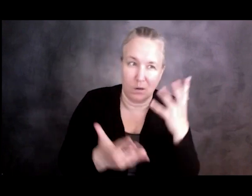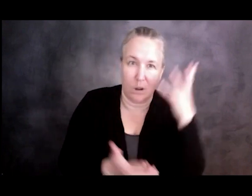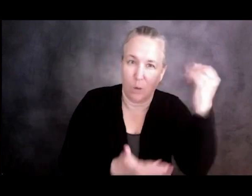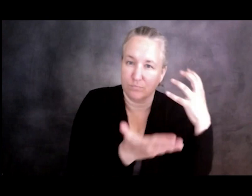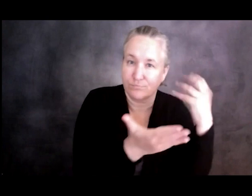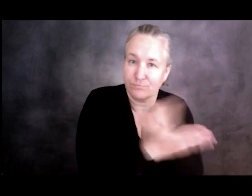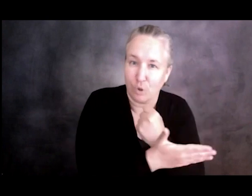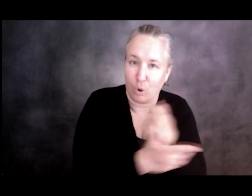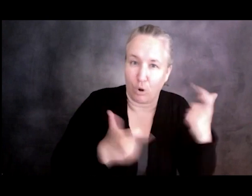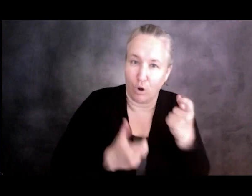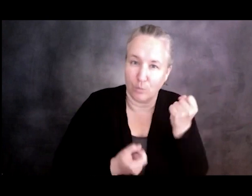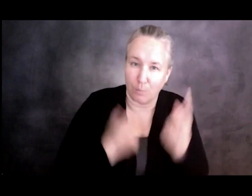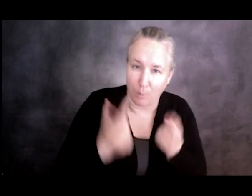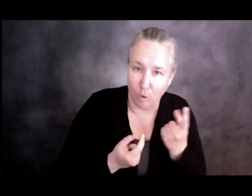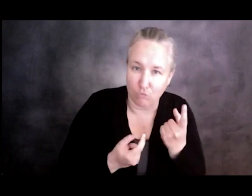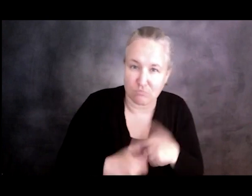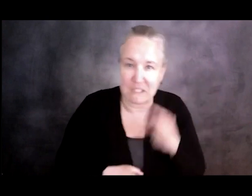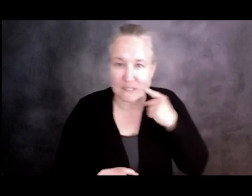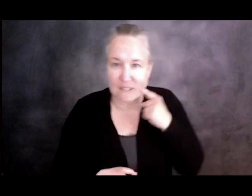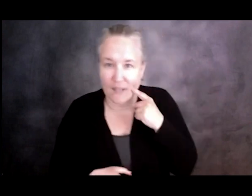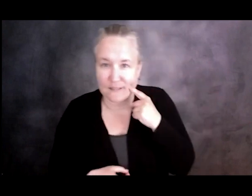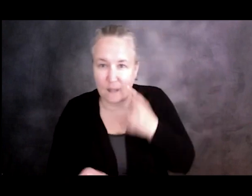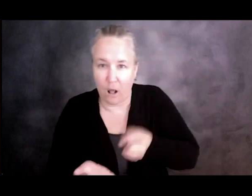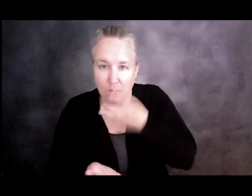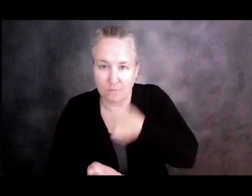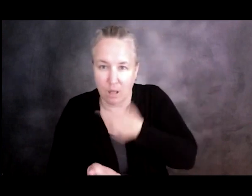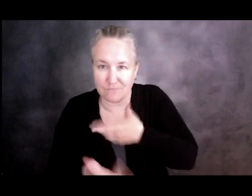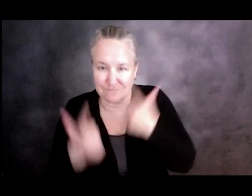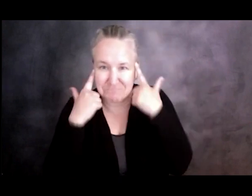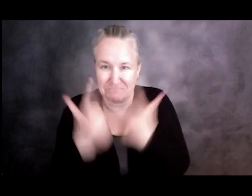a large popcorn and some Milk Duds, you can do that.